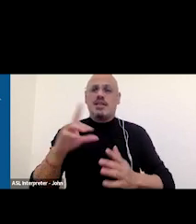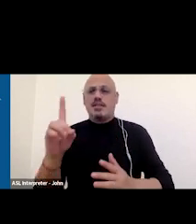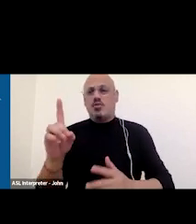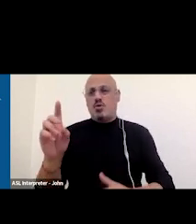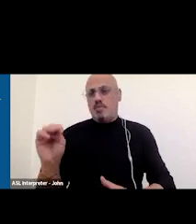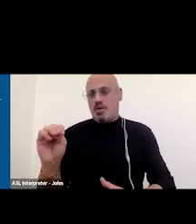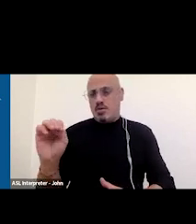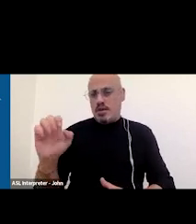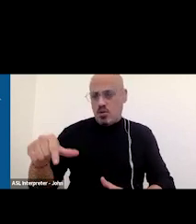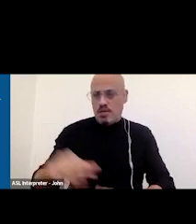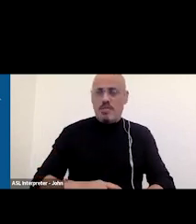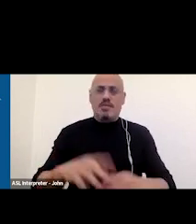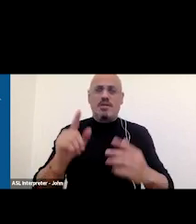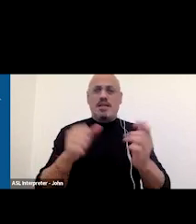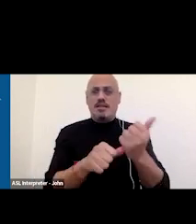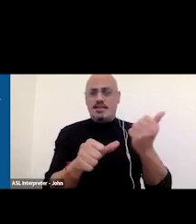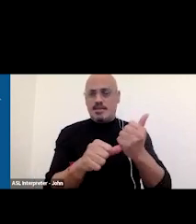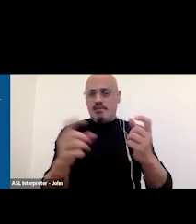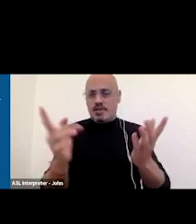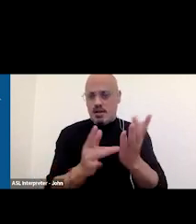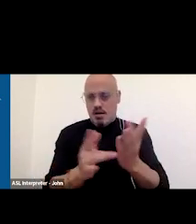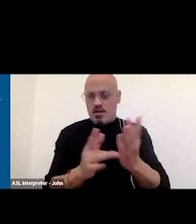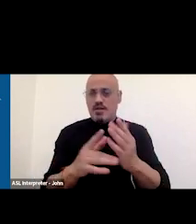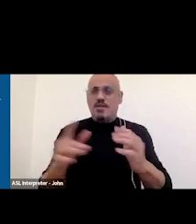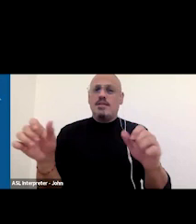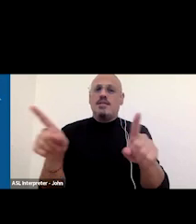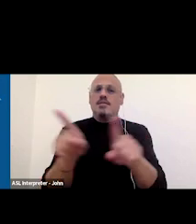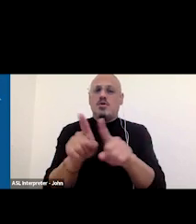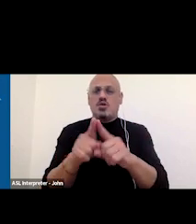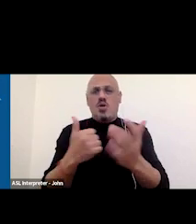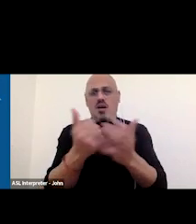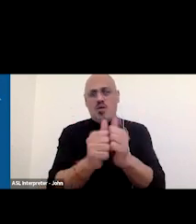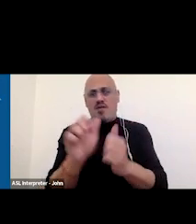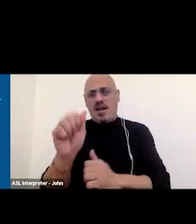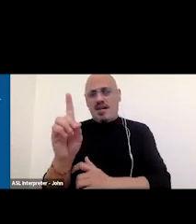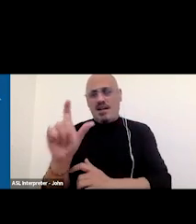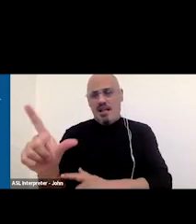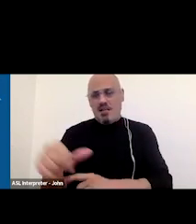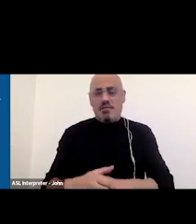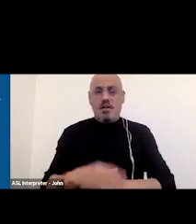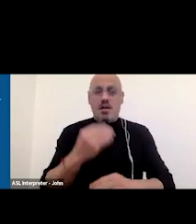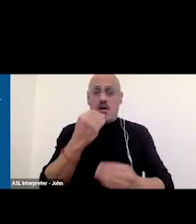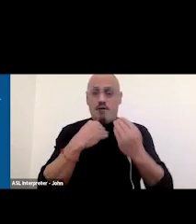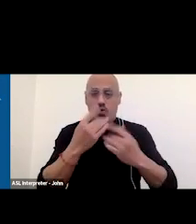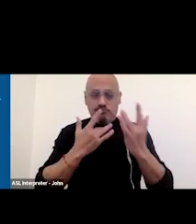assistive technology, as well as assistance with ADLs and foods insecurity, lack of transportation,